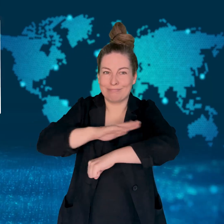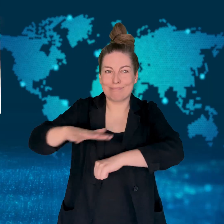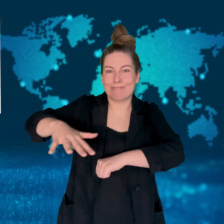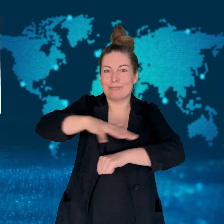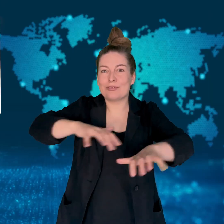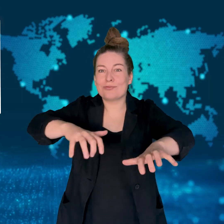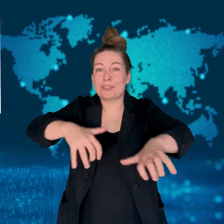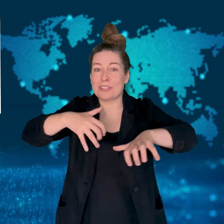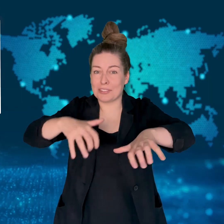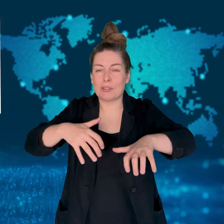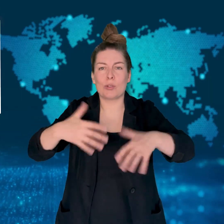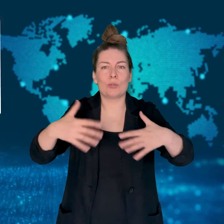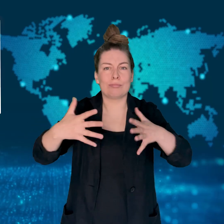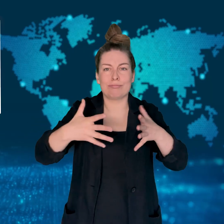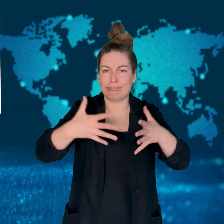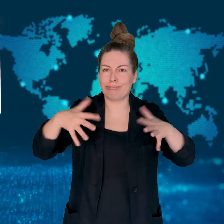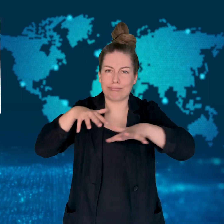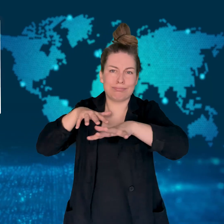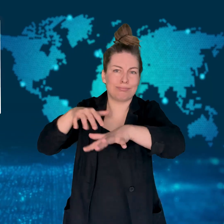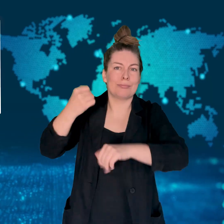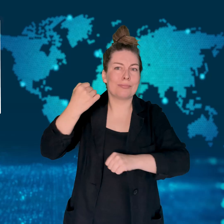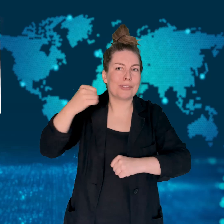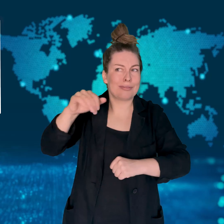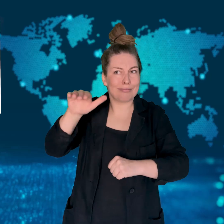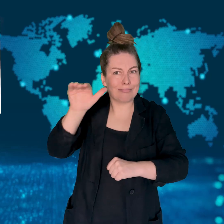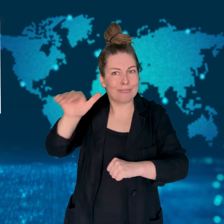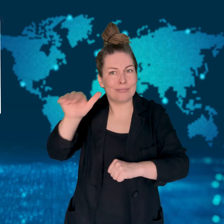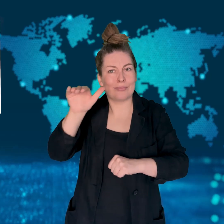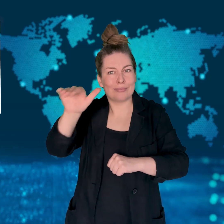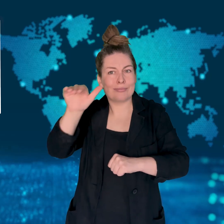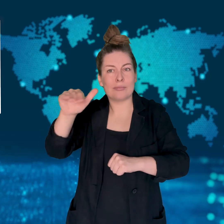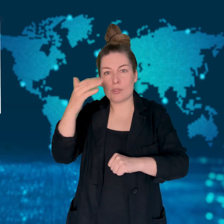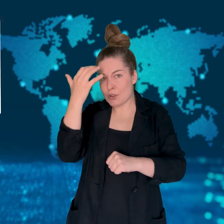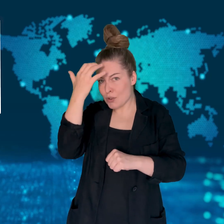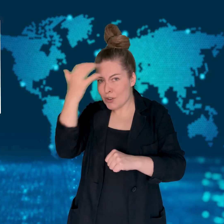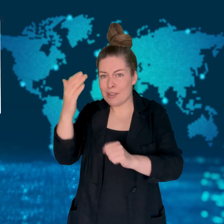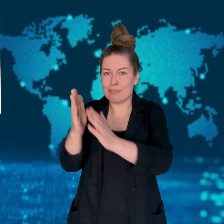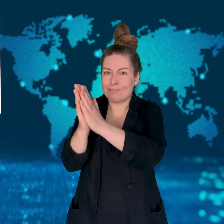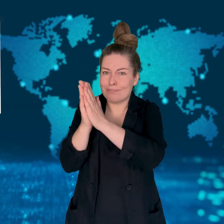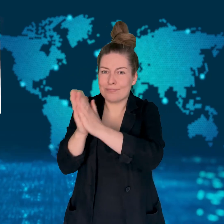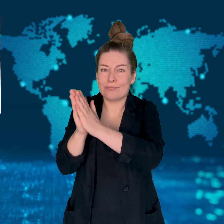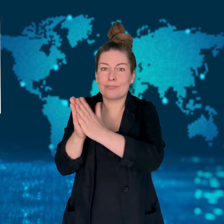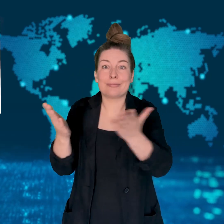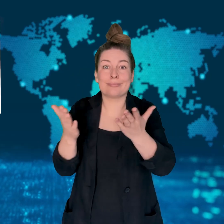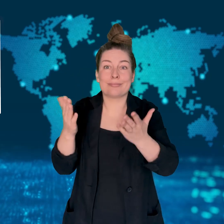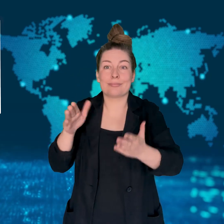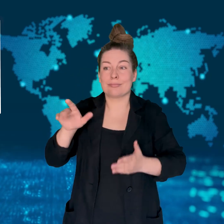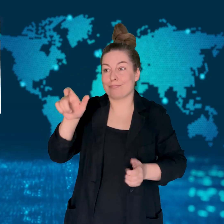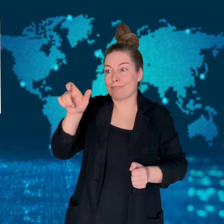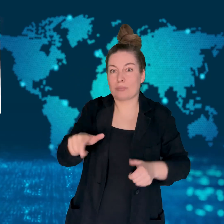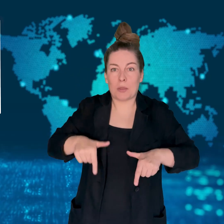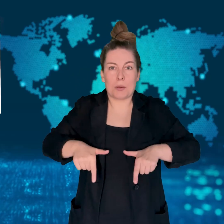which was to pressure the government environment minister to